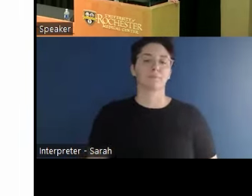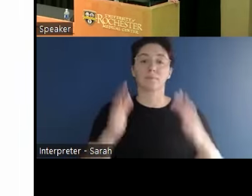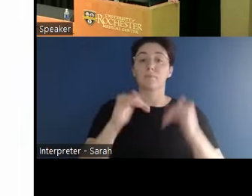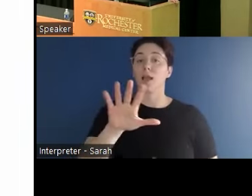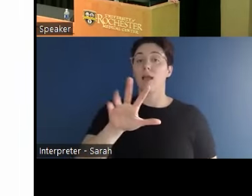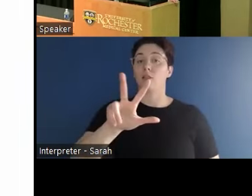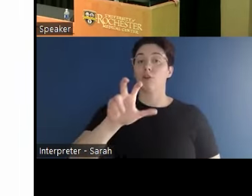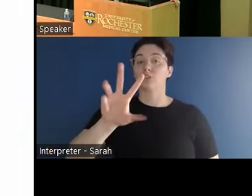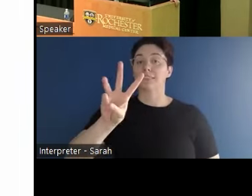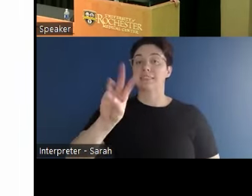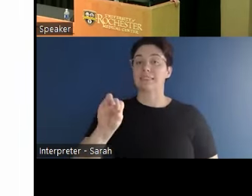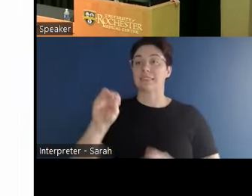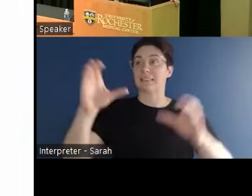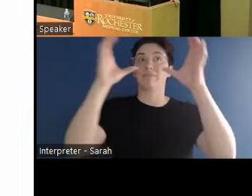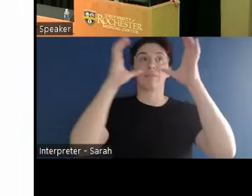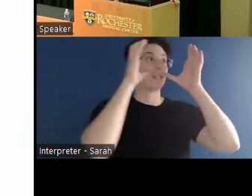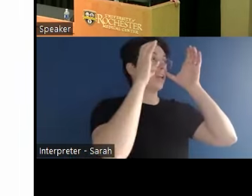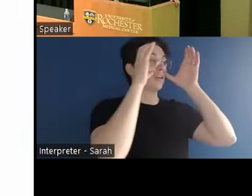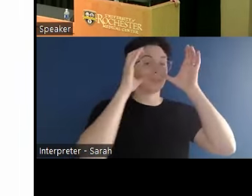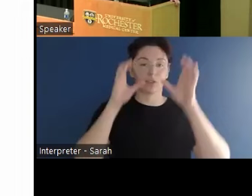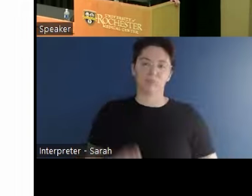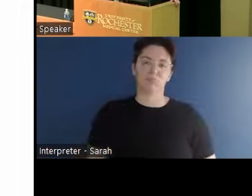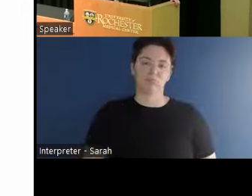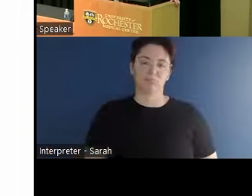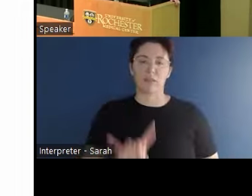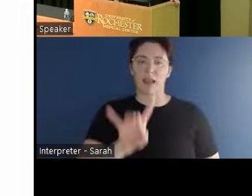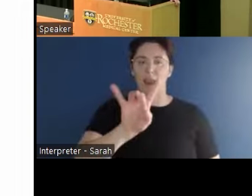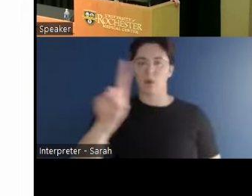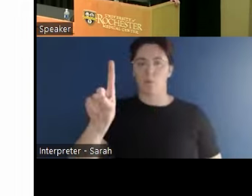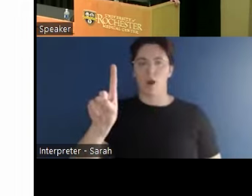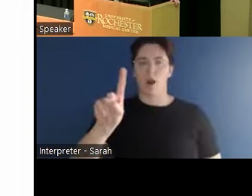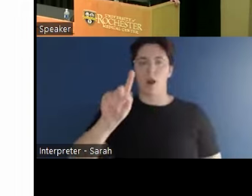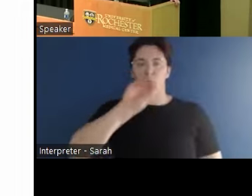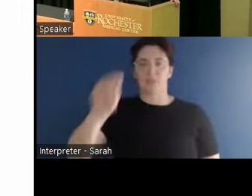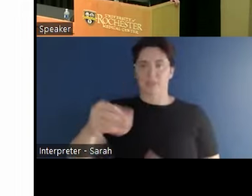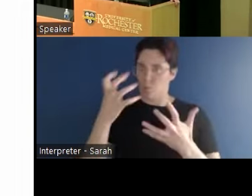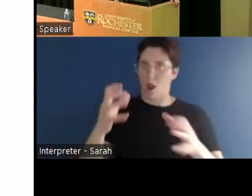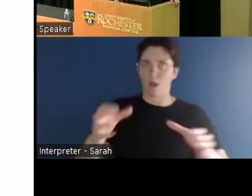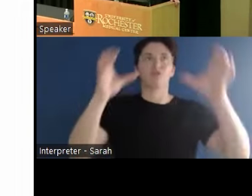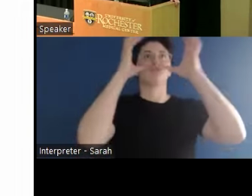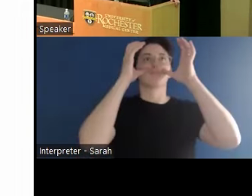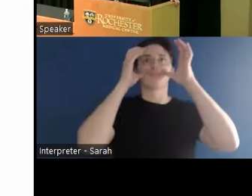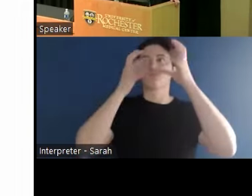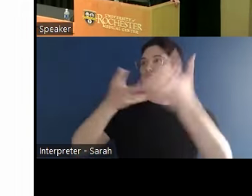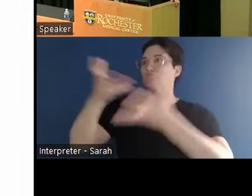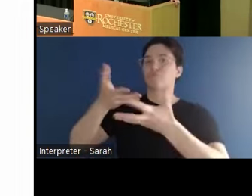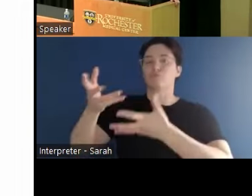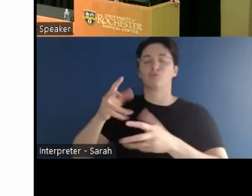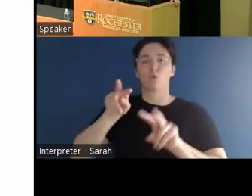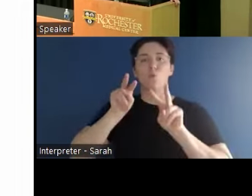headset so 81% of children reported wanting to watch that social video again like right away